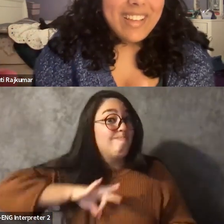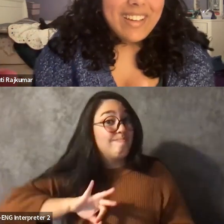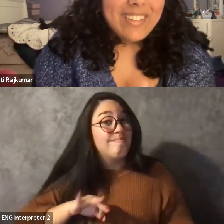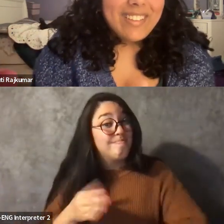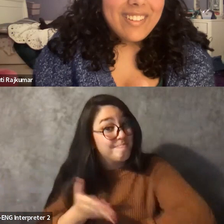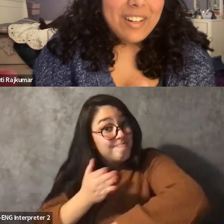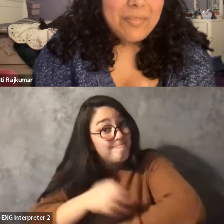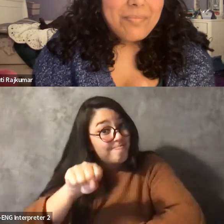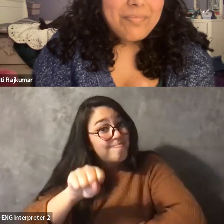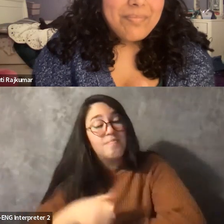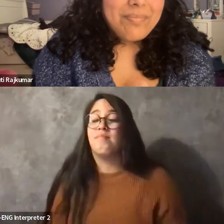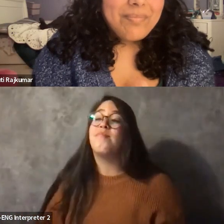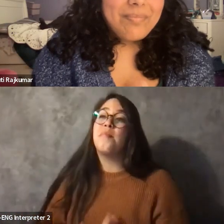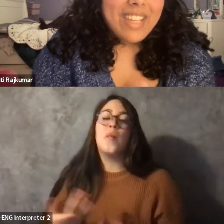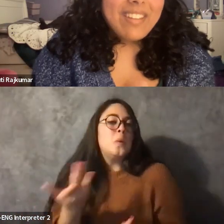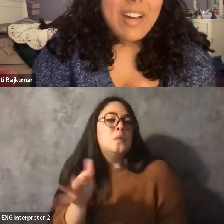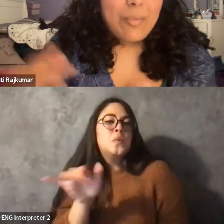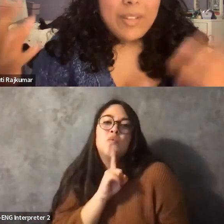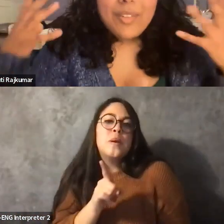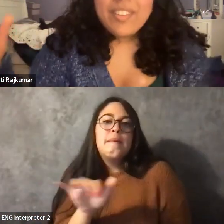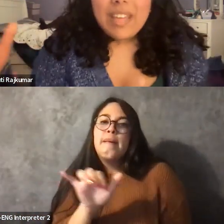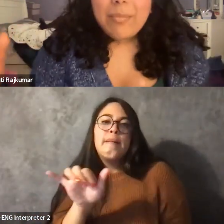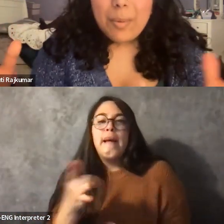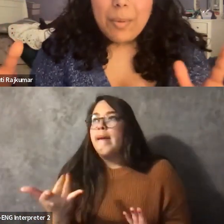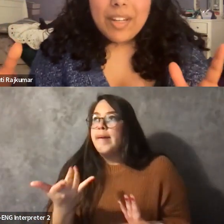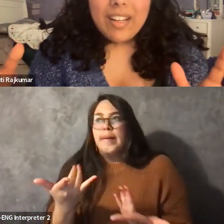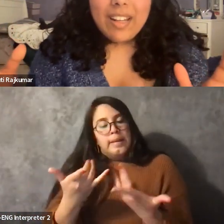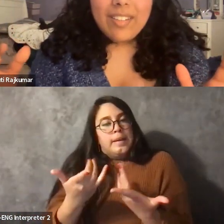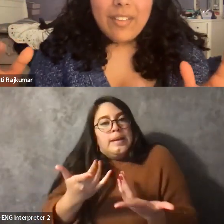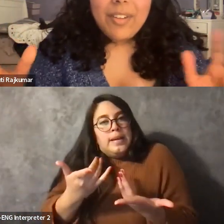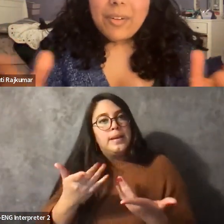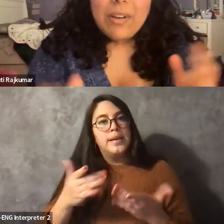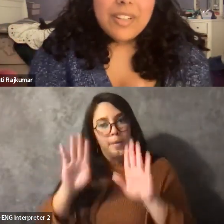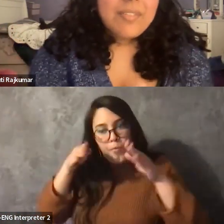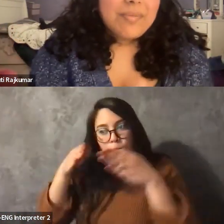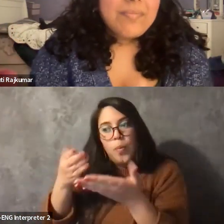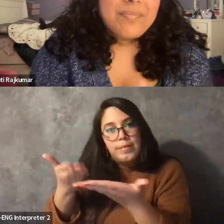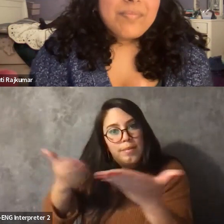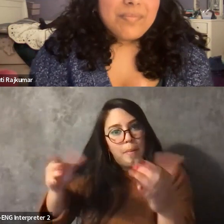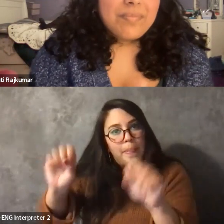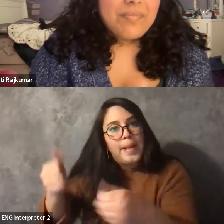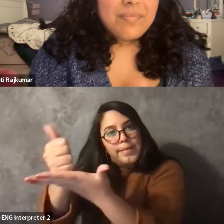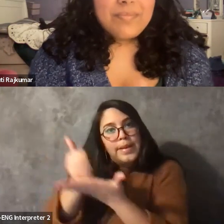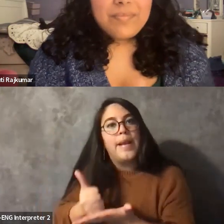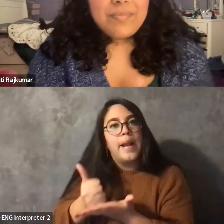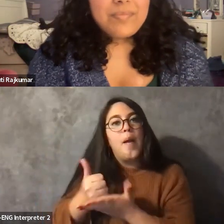that can help me just escape for a moment and feel grounded. Nice, nice.